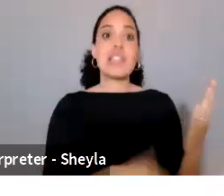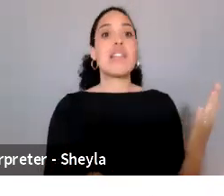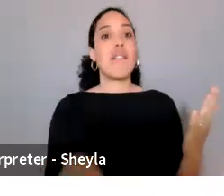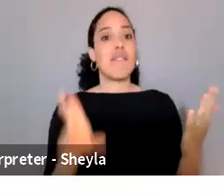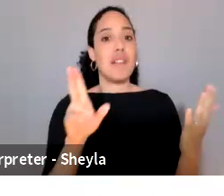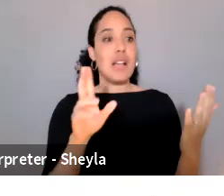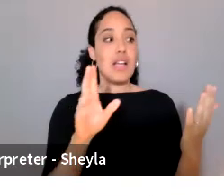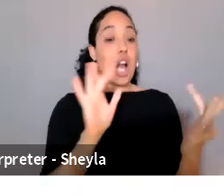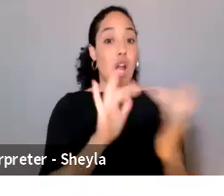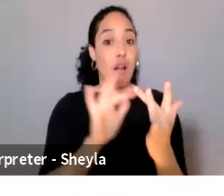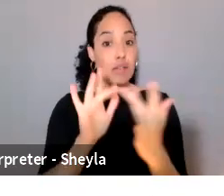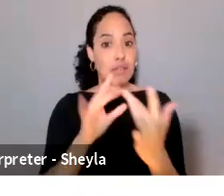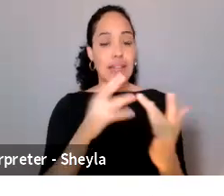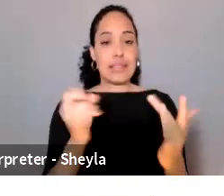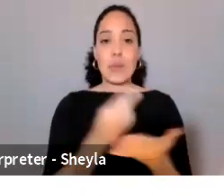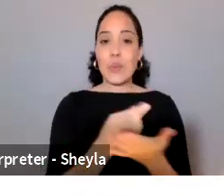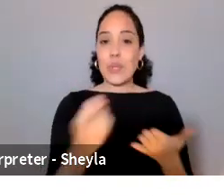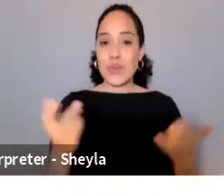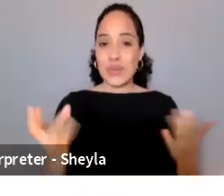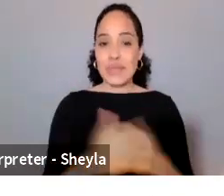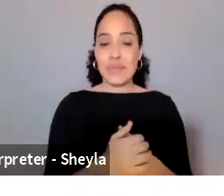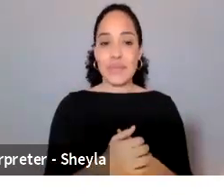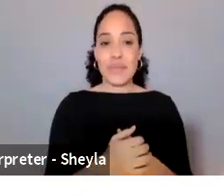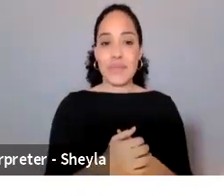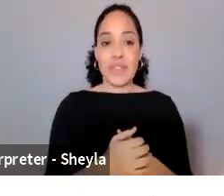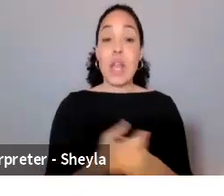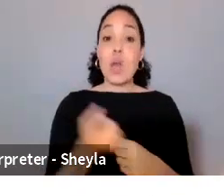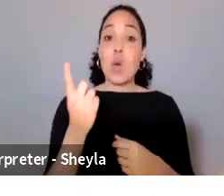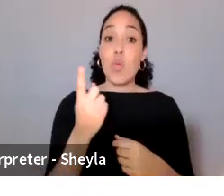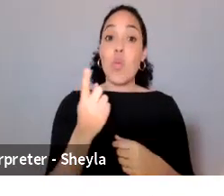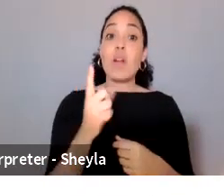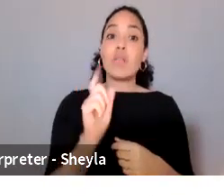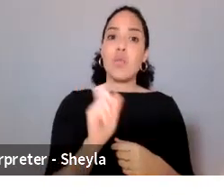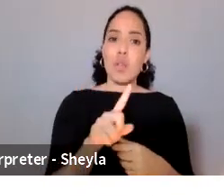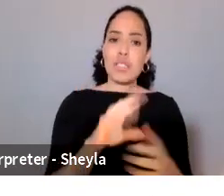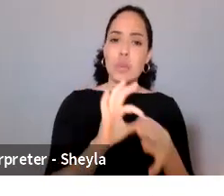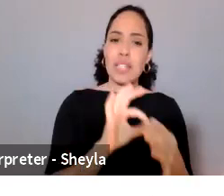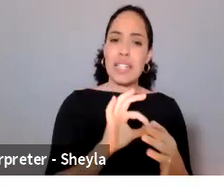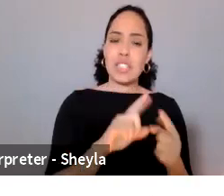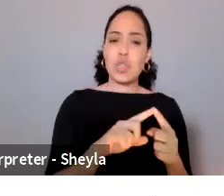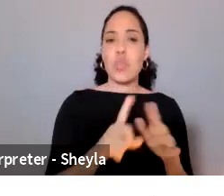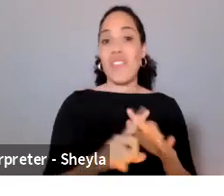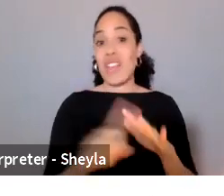there were some questions of the question about the evacuation route probably follow up with your